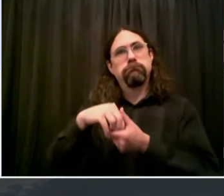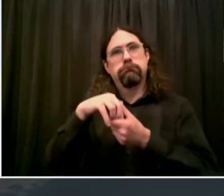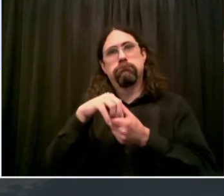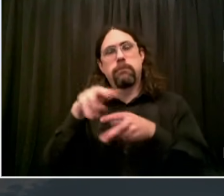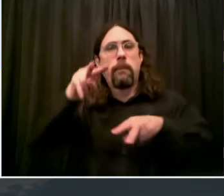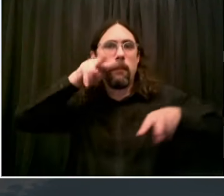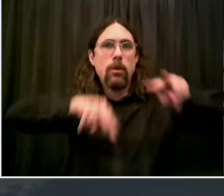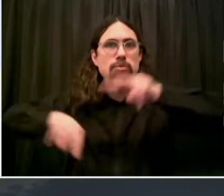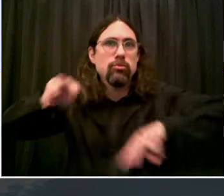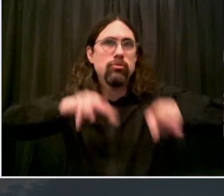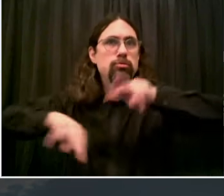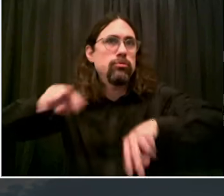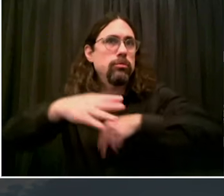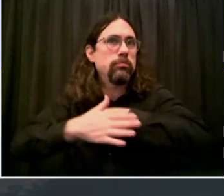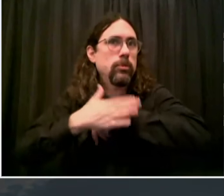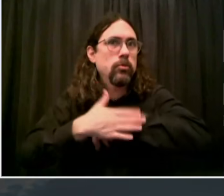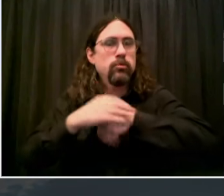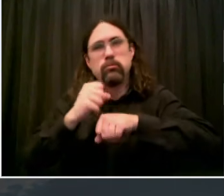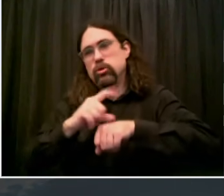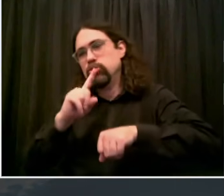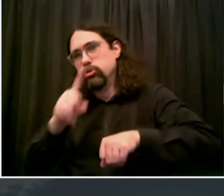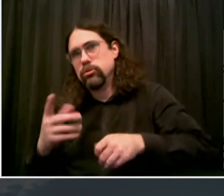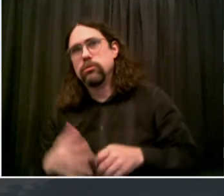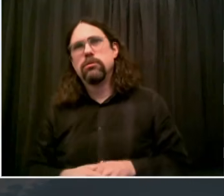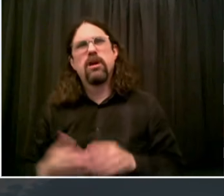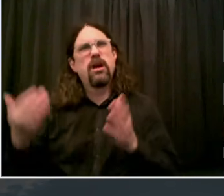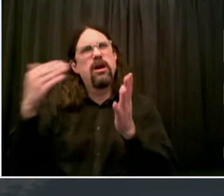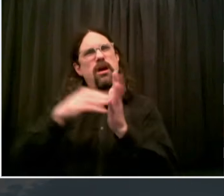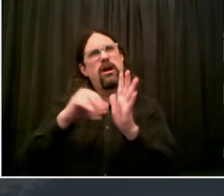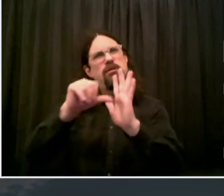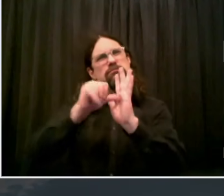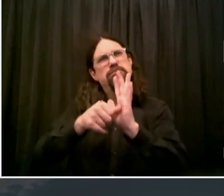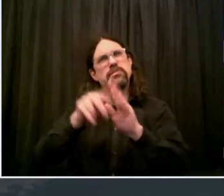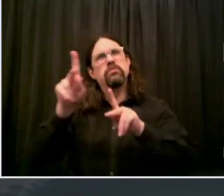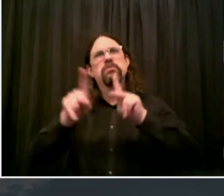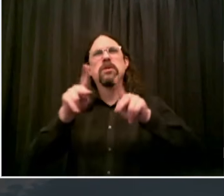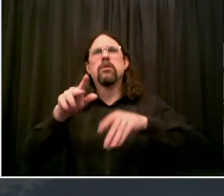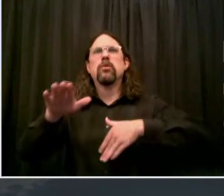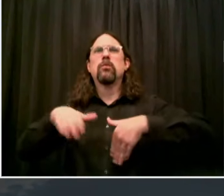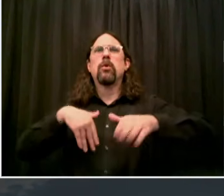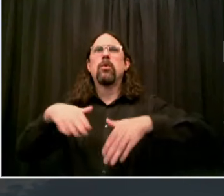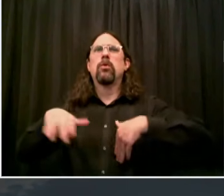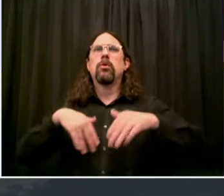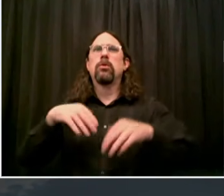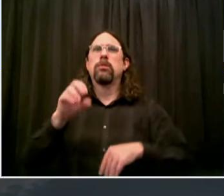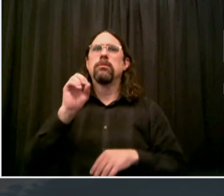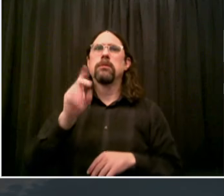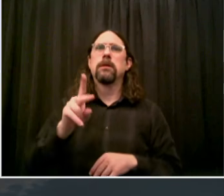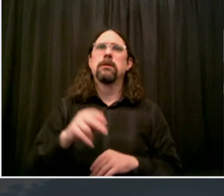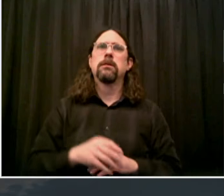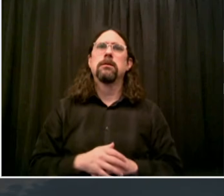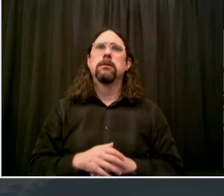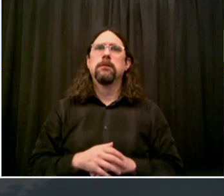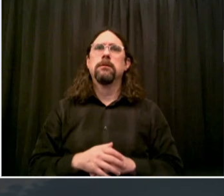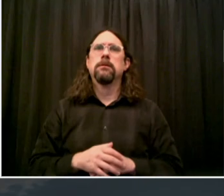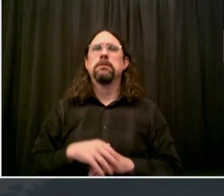PRESENCE. EVERYDAY NEW YORKERS FROM NEIGHBORHOODS AROUND THE BEACH, IF YOU WANT TO WALK ALONG THE BEACH OR SIT ON THE BEACH FOR A